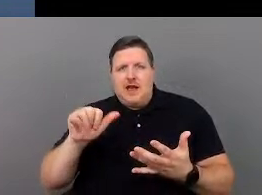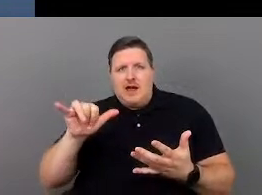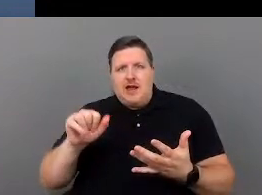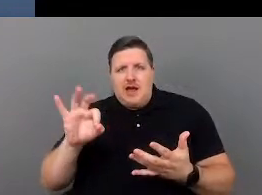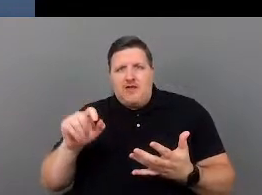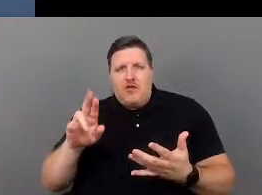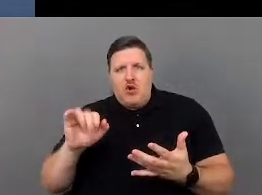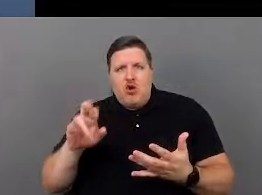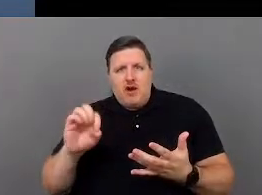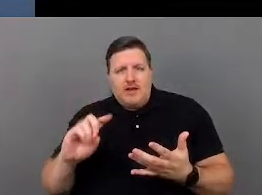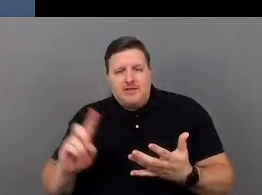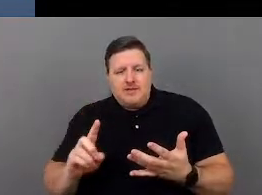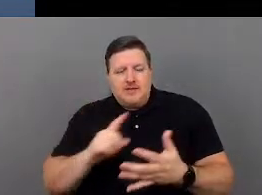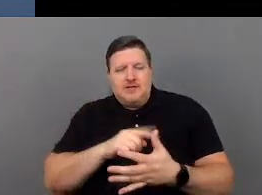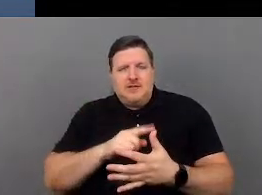76, STEVEN TAYLOR.